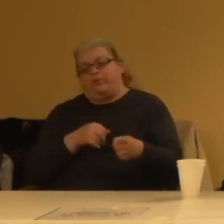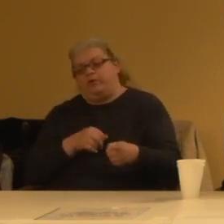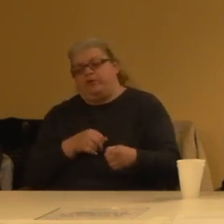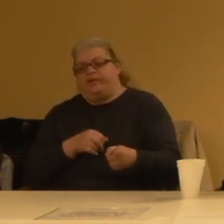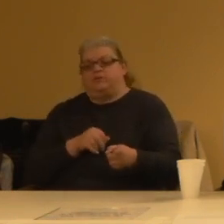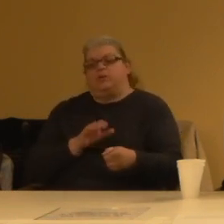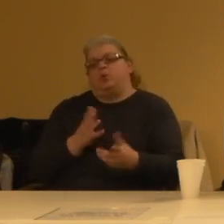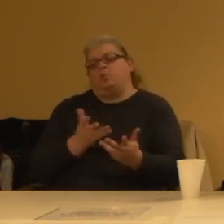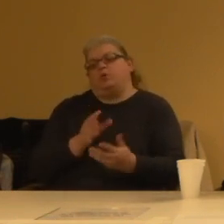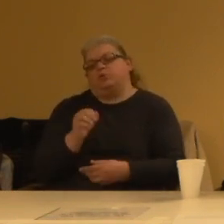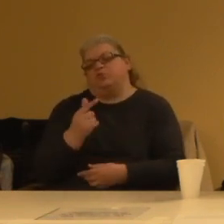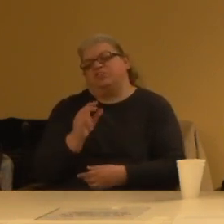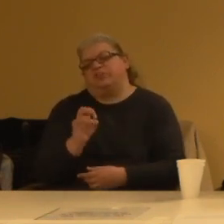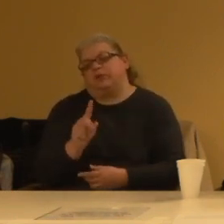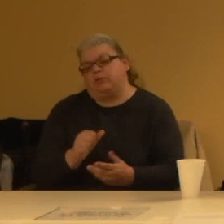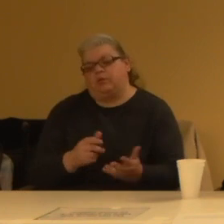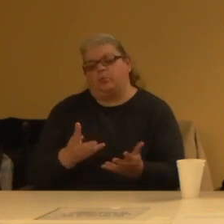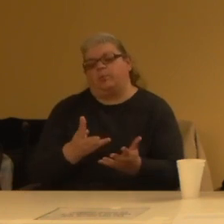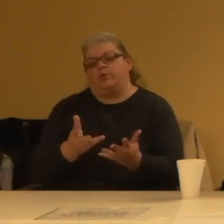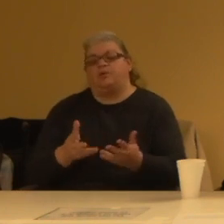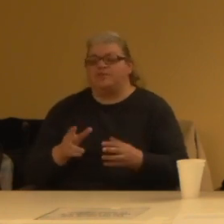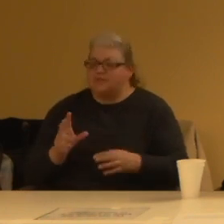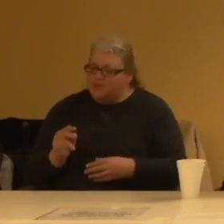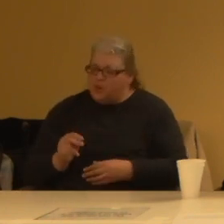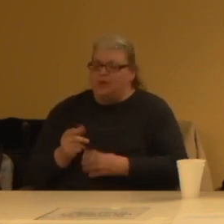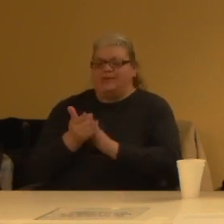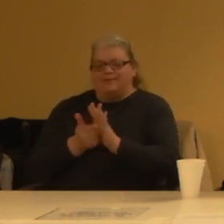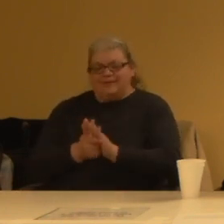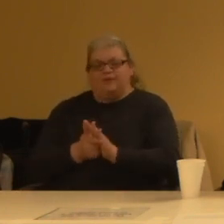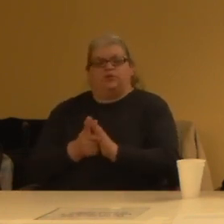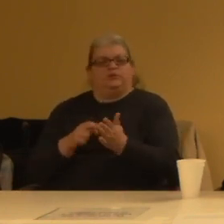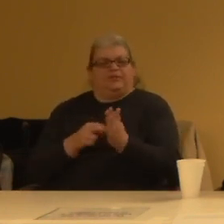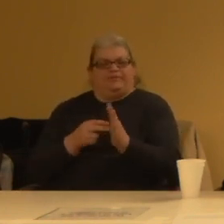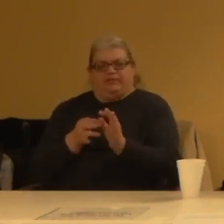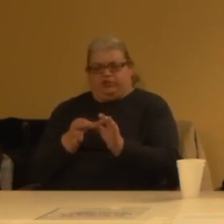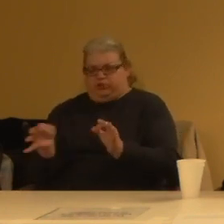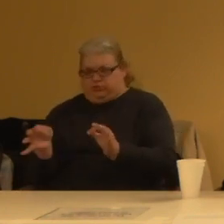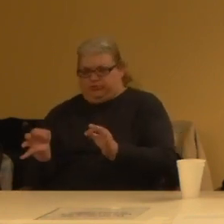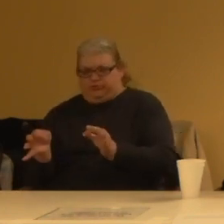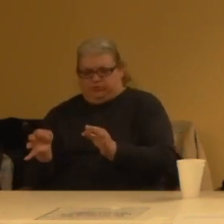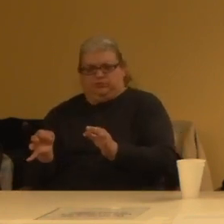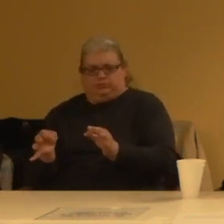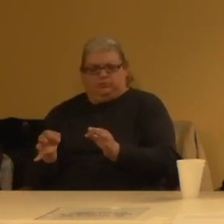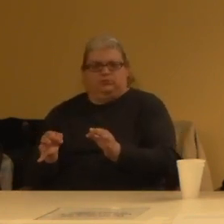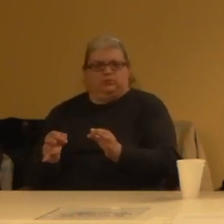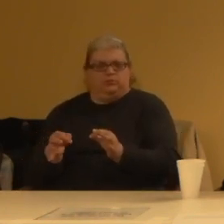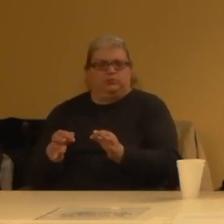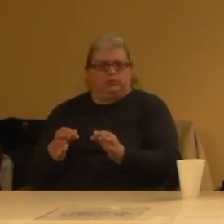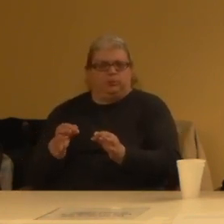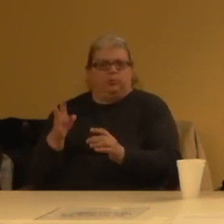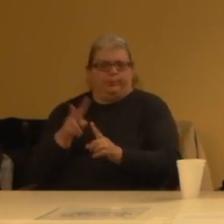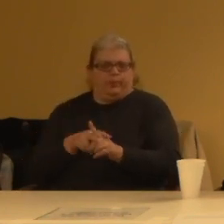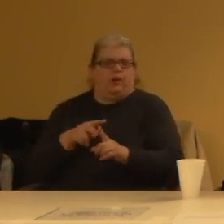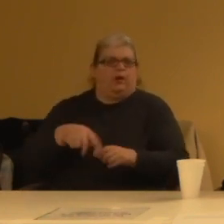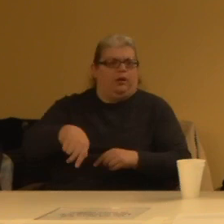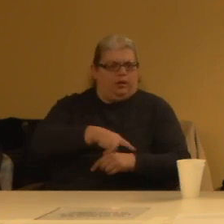it just has to be legal definitions, or maybe like a percentage of your budget has to be spent on education.